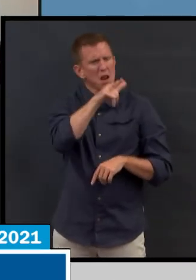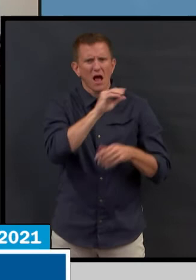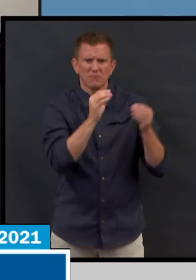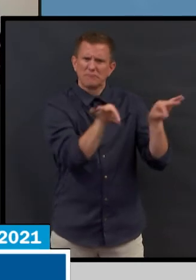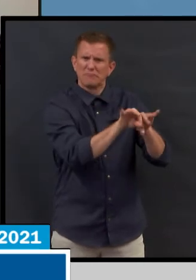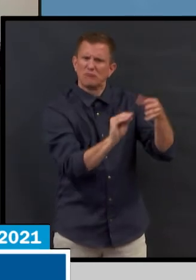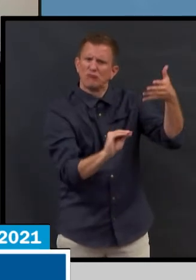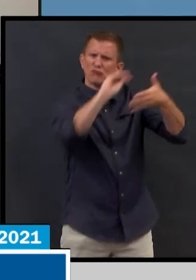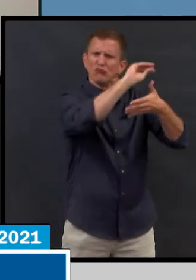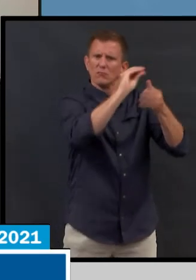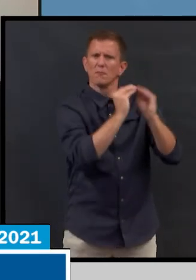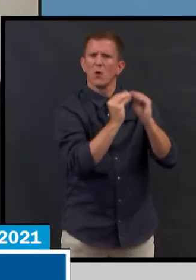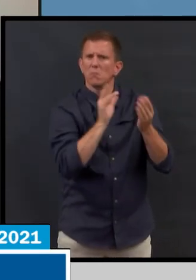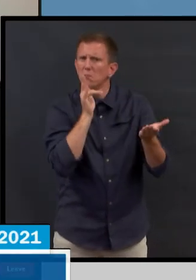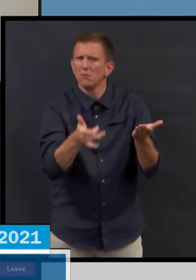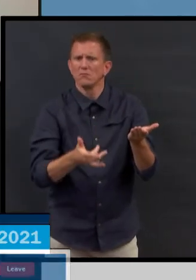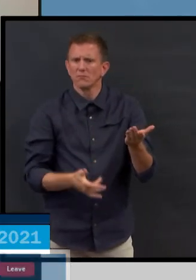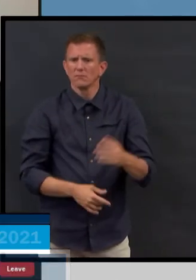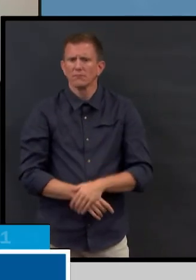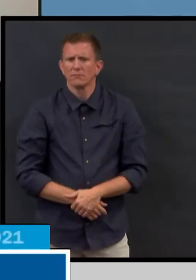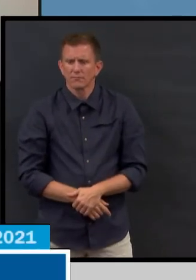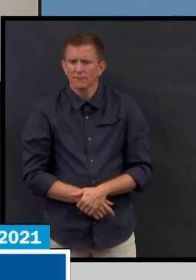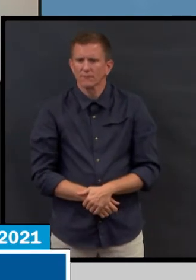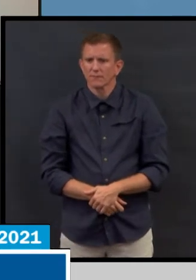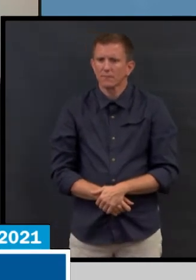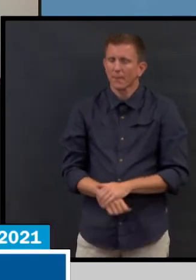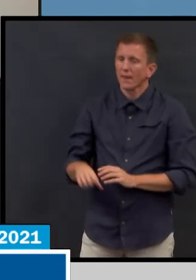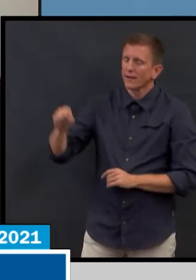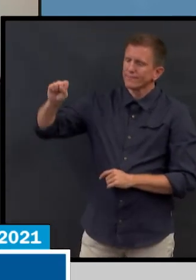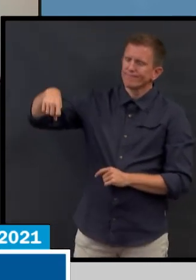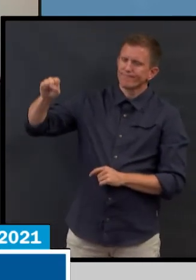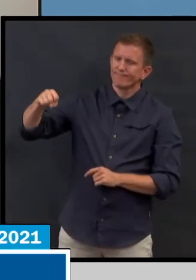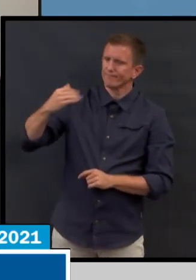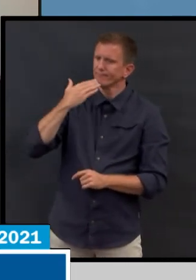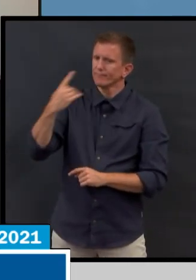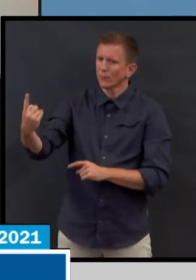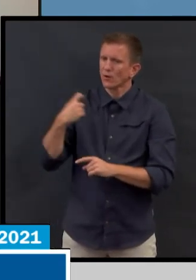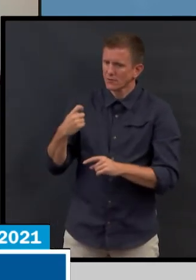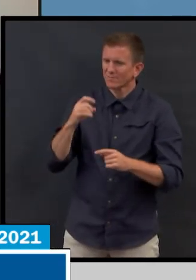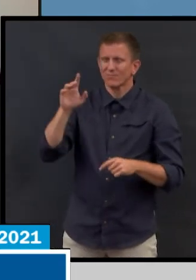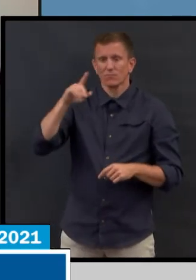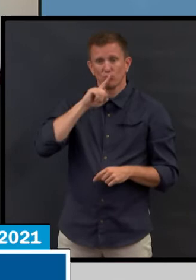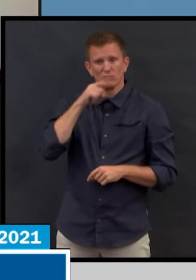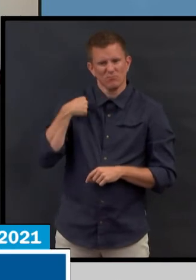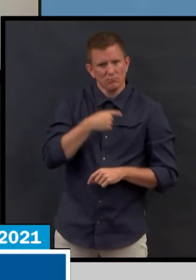recently adopted strategic acquisition plan which is set to grow the parks and recreation system